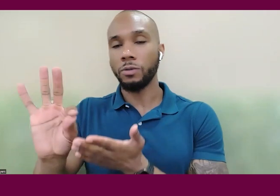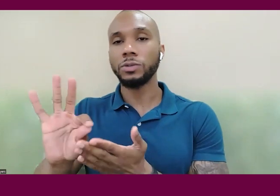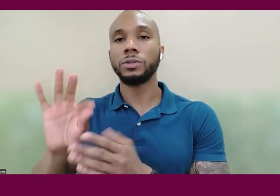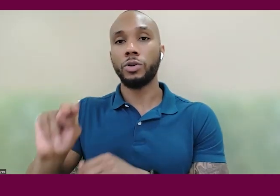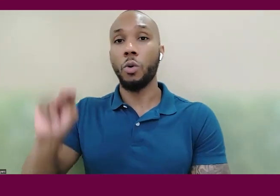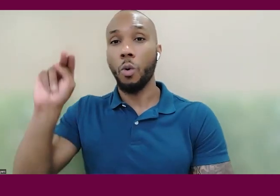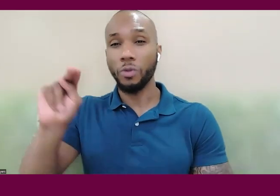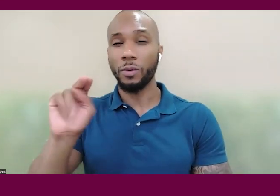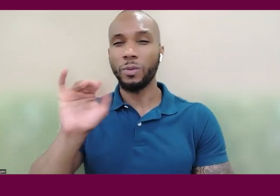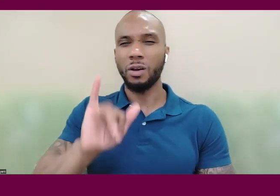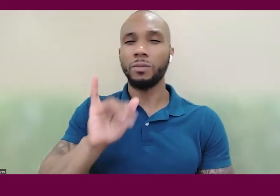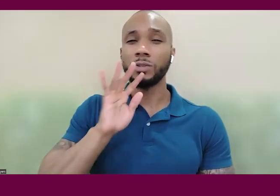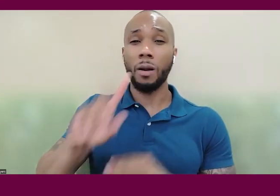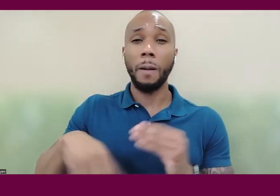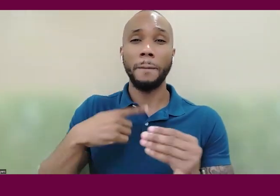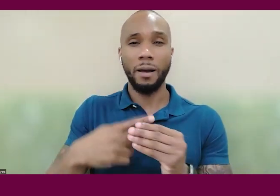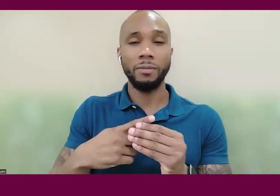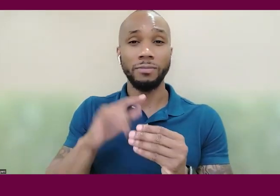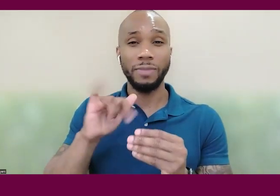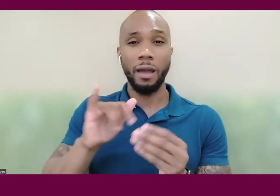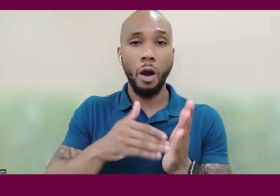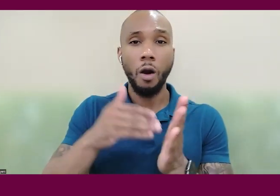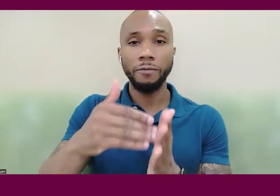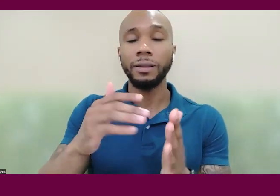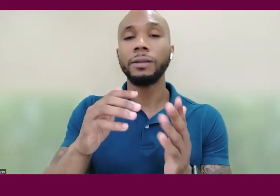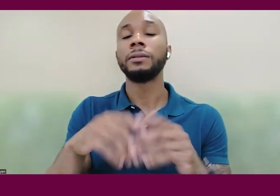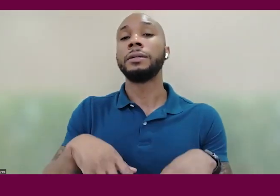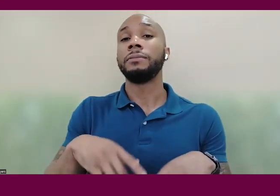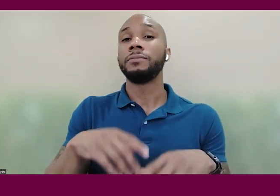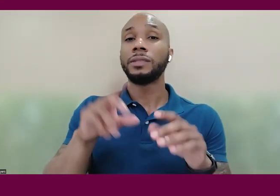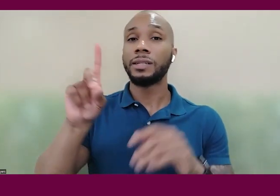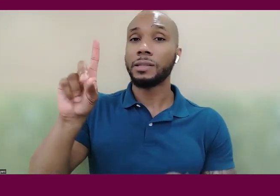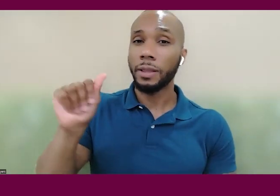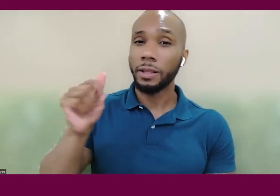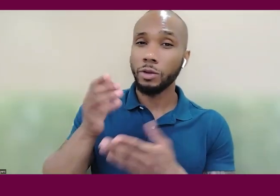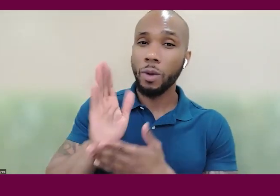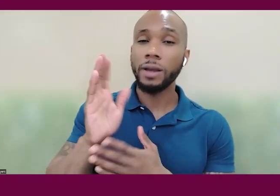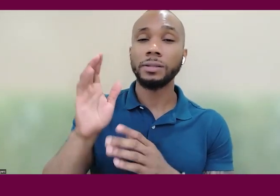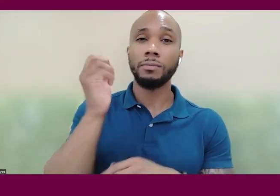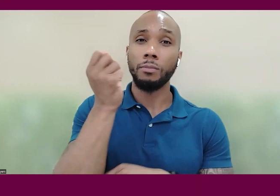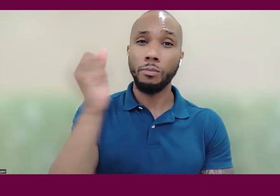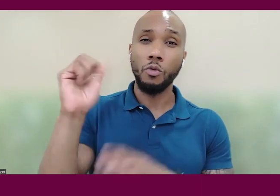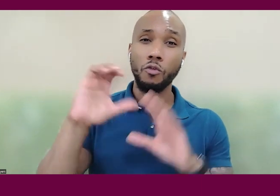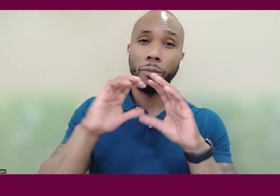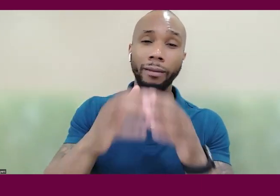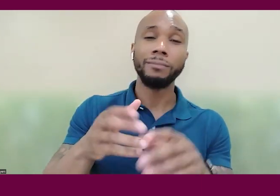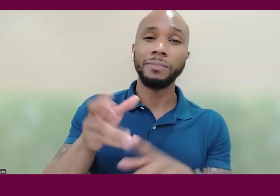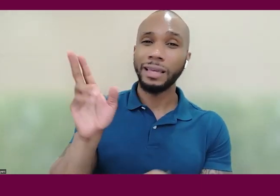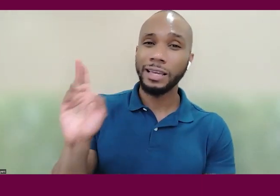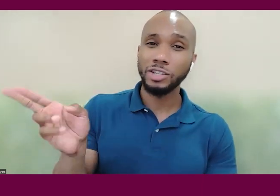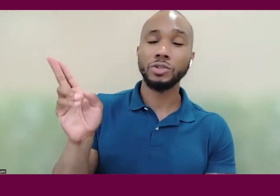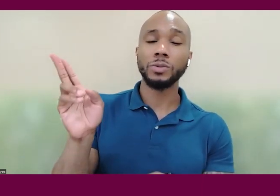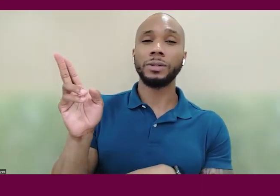We talk about how the disability rights movement, the history, the historic disability rights